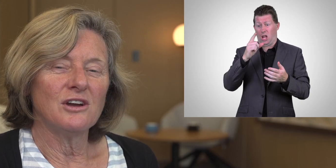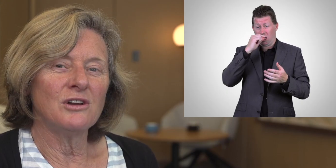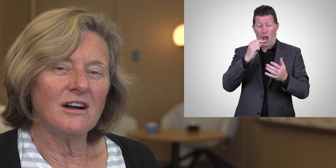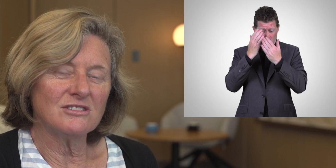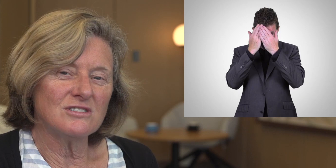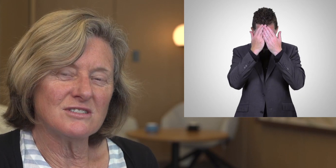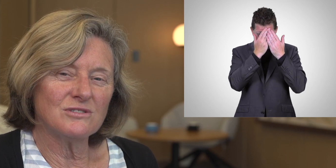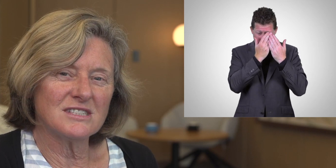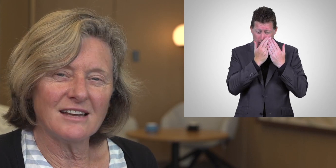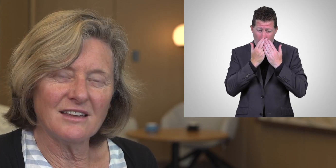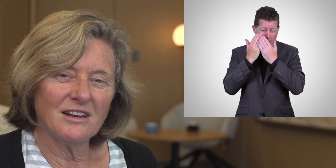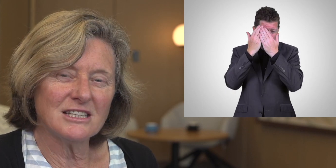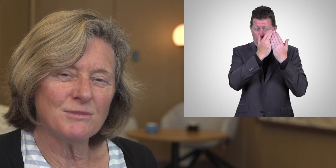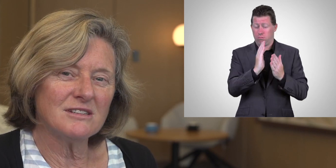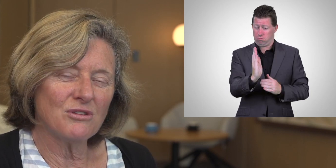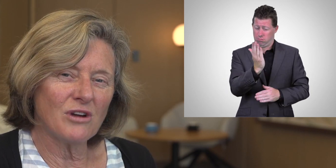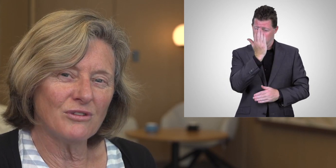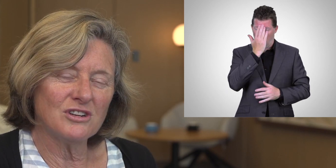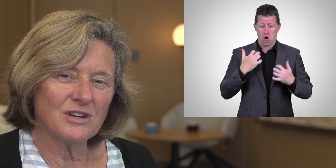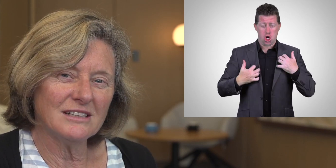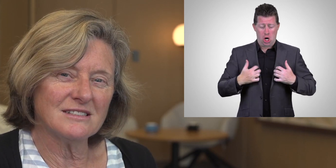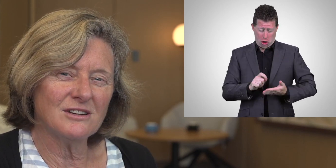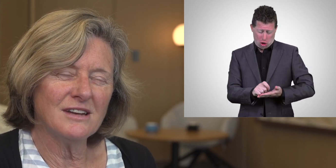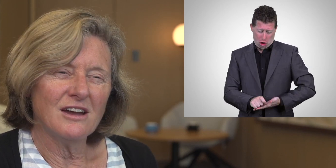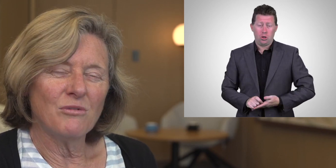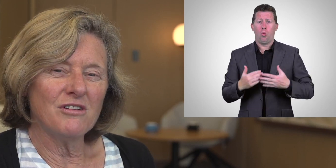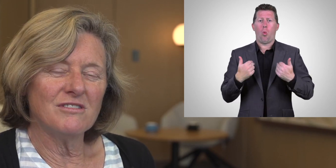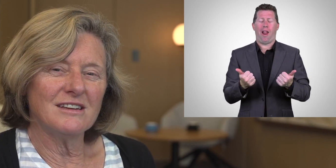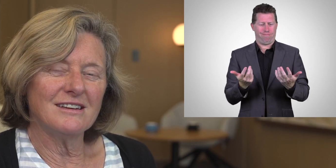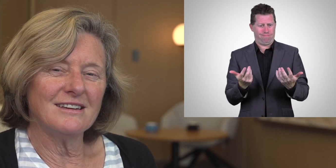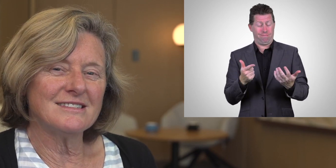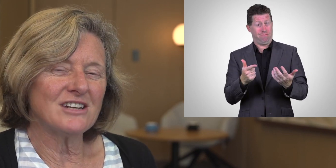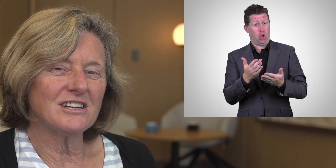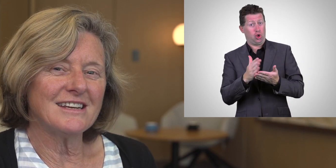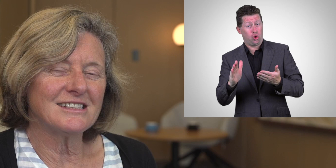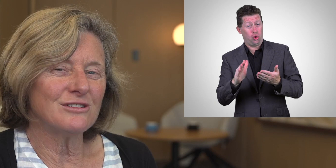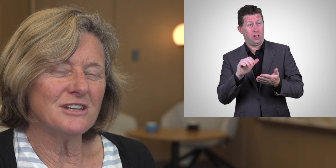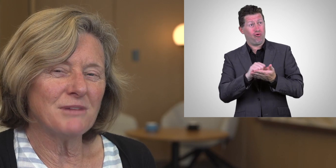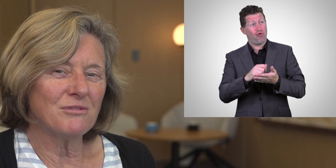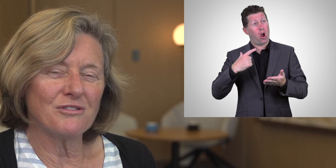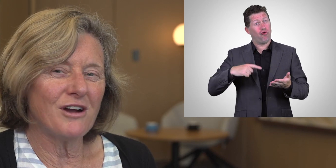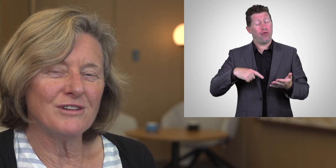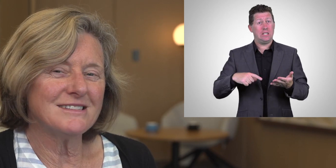who like to just sort of study at the last minute and thrive on adrenaline. So whether it's actually excluding people for the right reasons